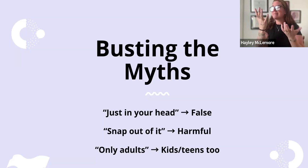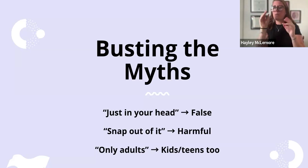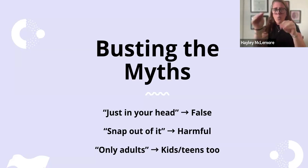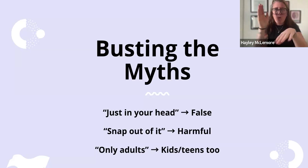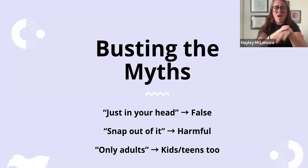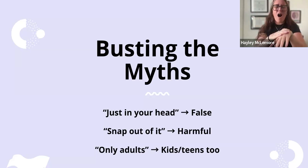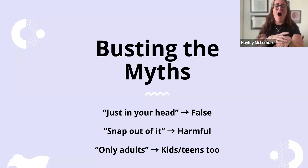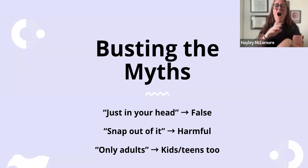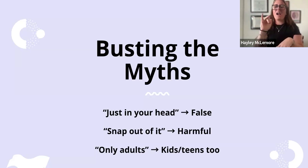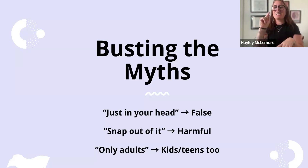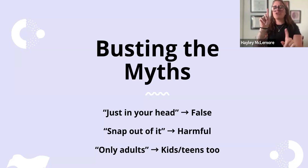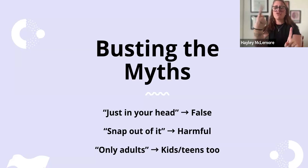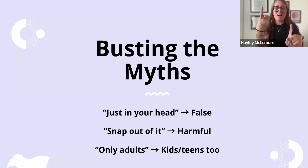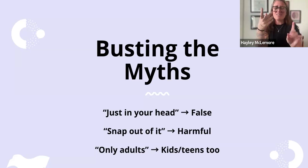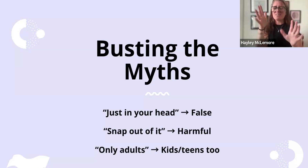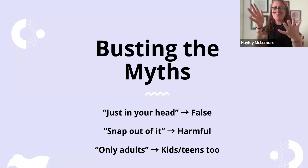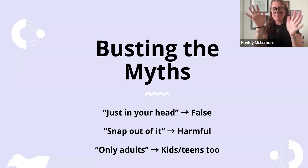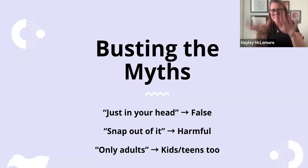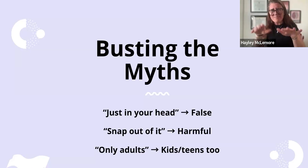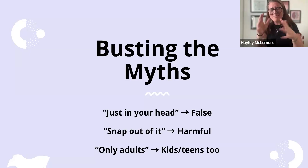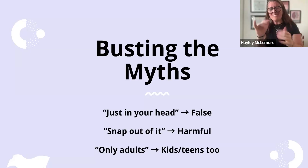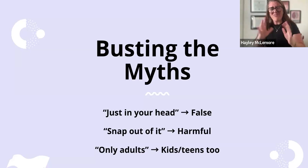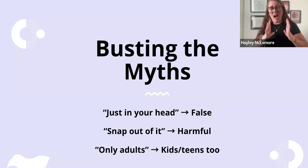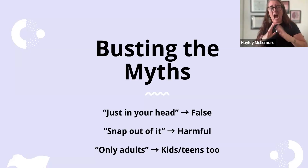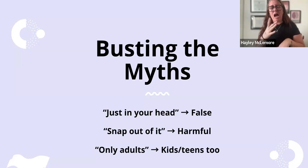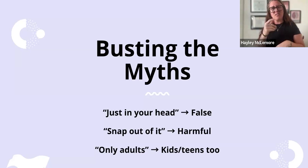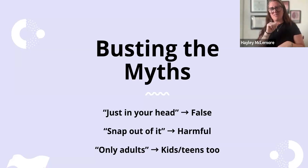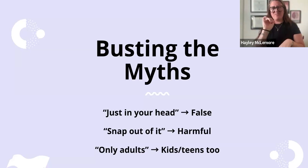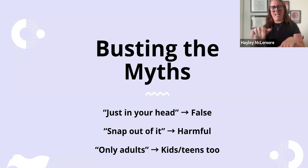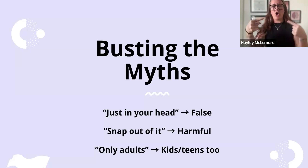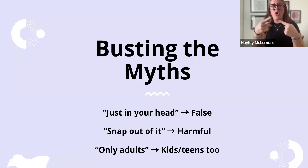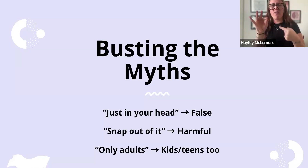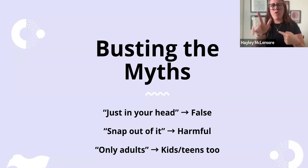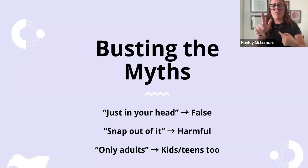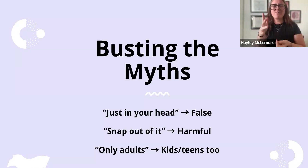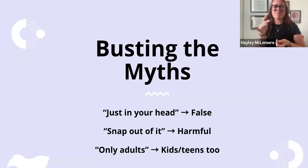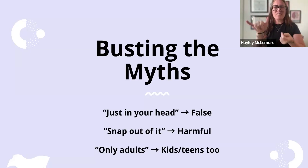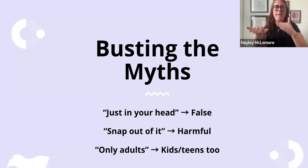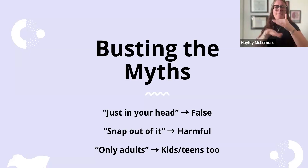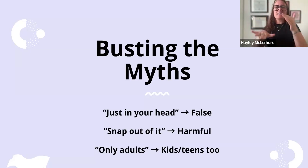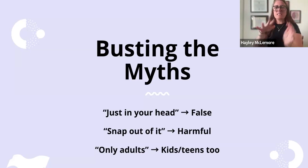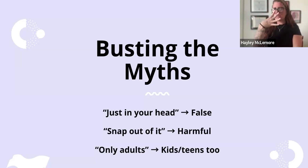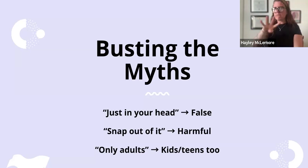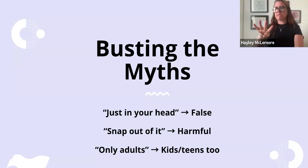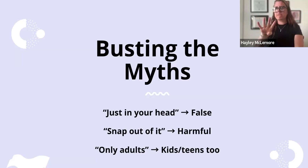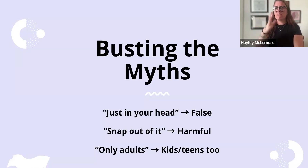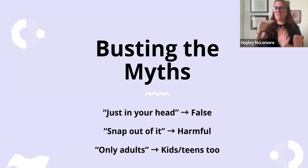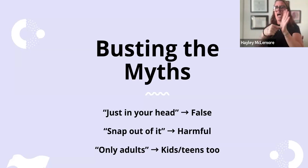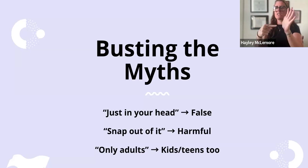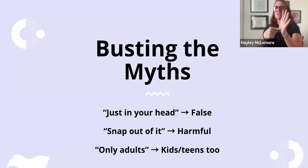"Hey, it's just, hey, move on from this. This isn't important. Don't dwell in this. You're fine." And that's really a hurtful statement.